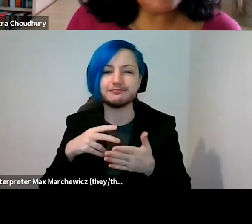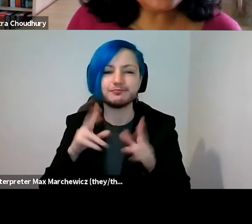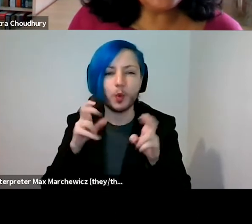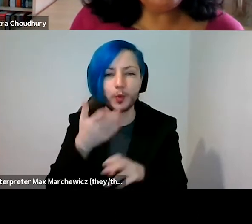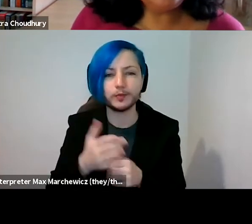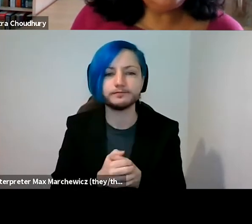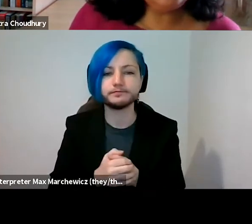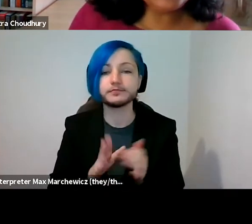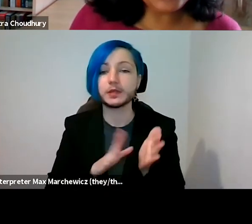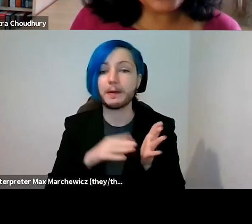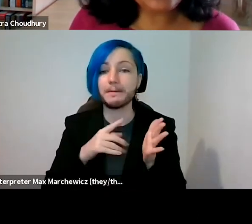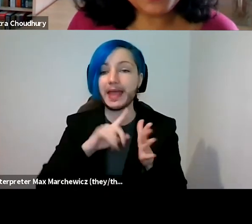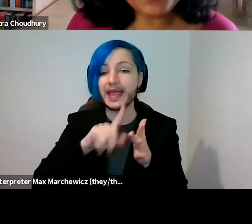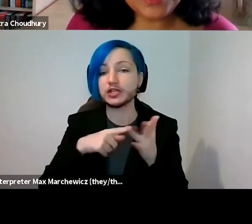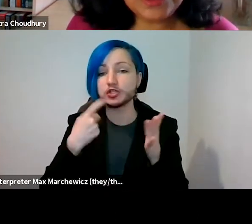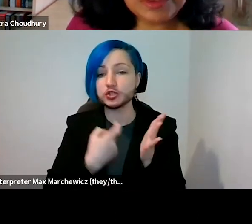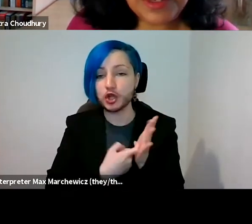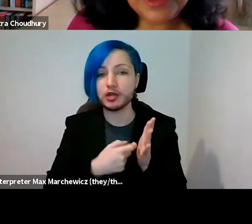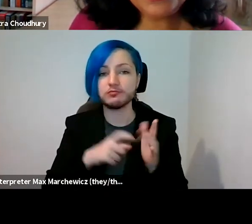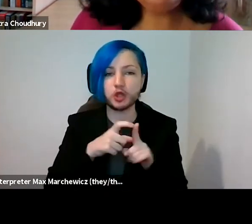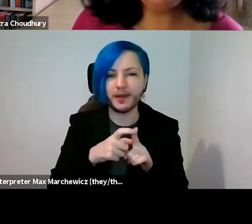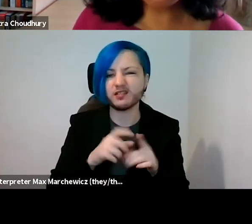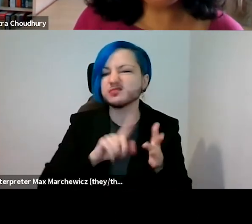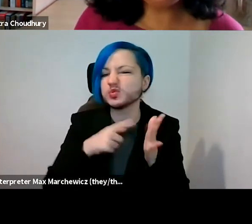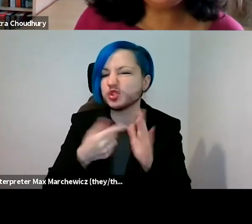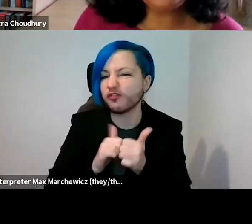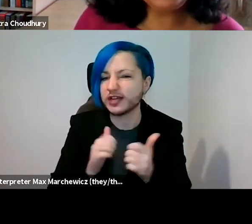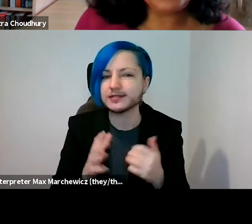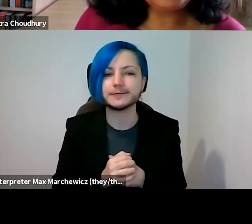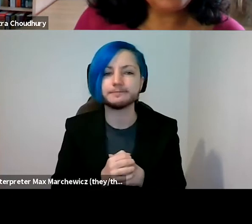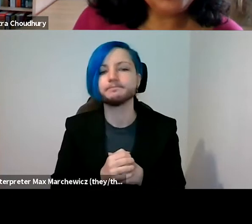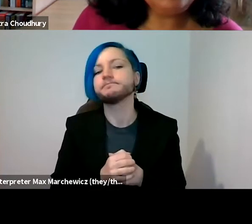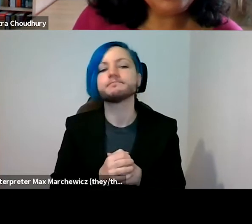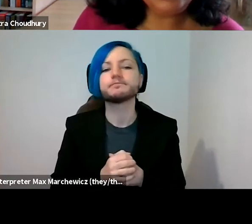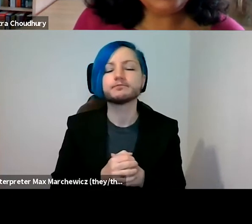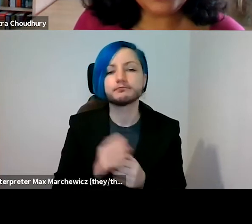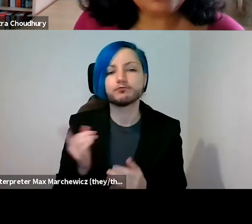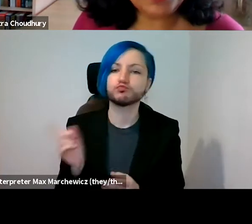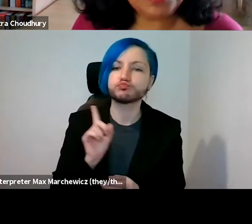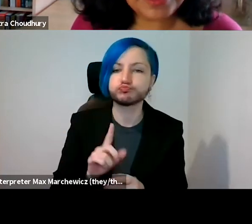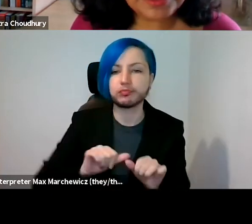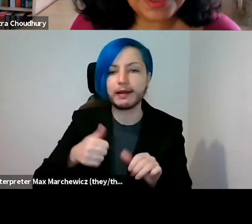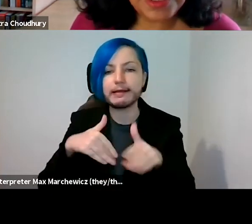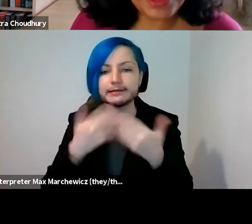"Major Dobbin," there's another character, Joseph's friend, "made his appearance the next morning, very neatly shaved and dressed."